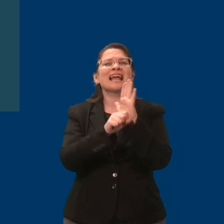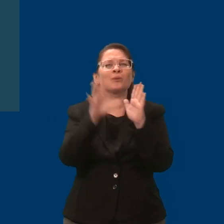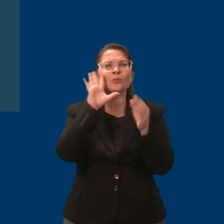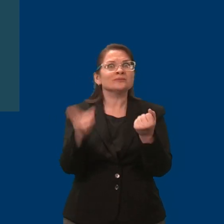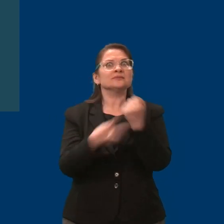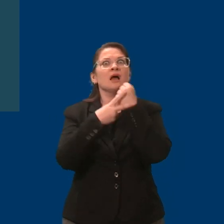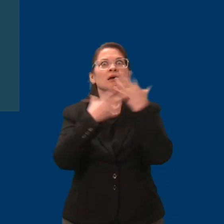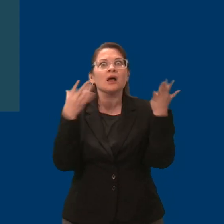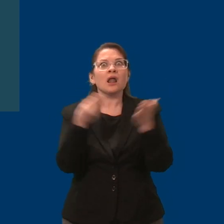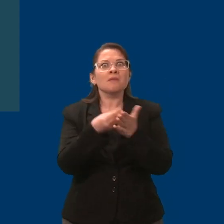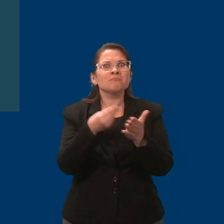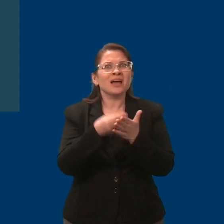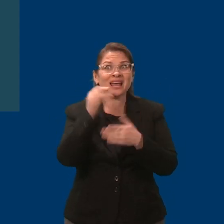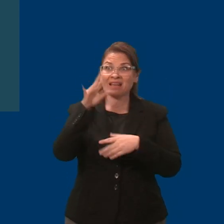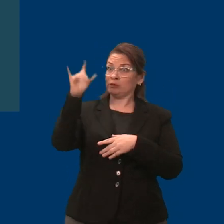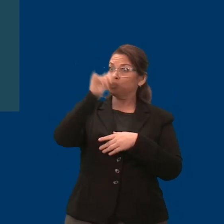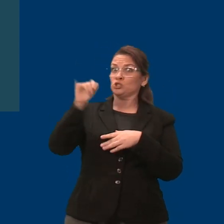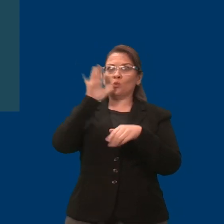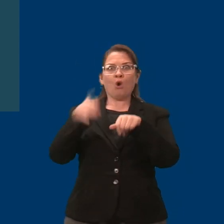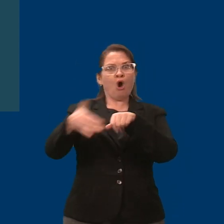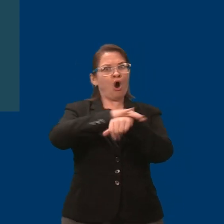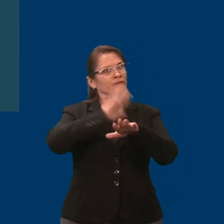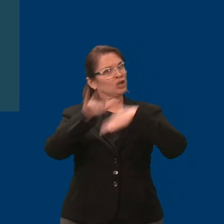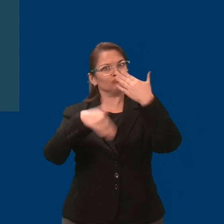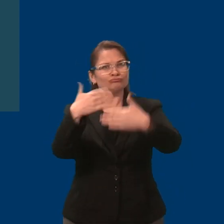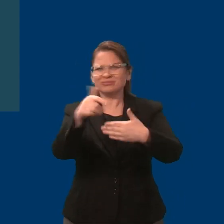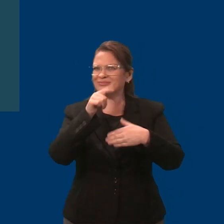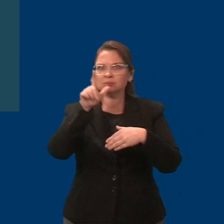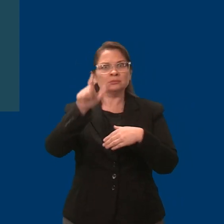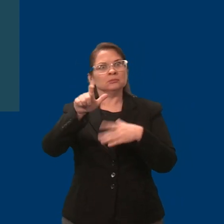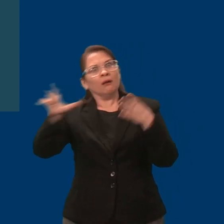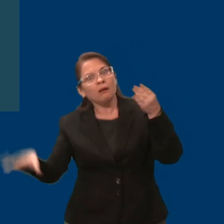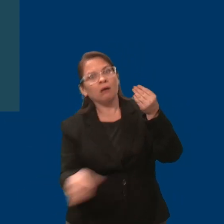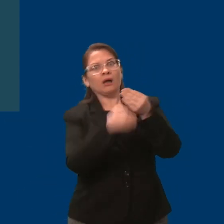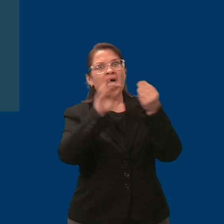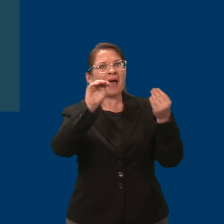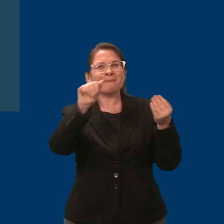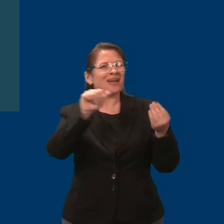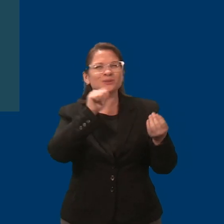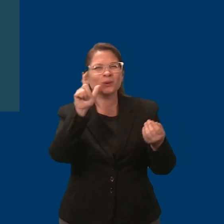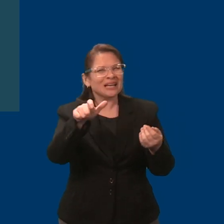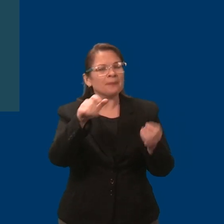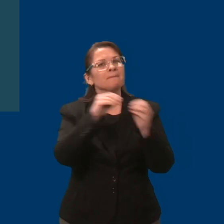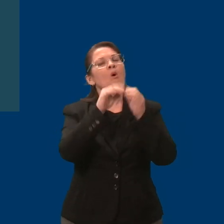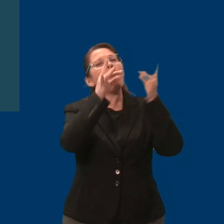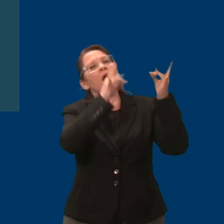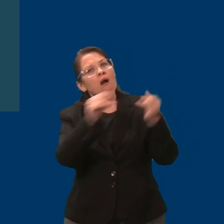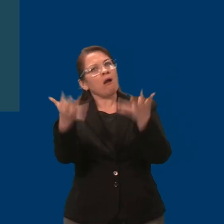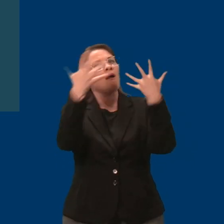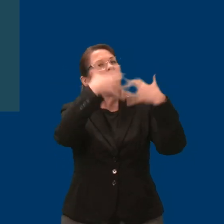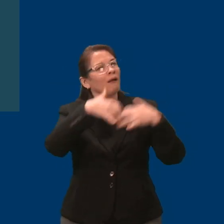even with primary coverage. The insurance companies would cover these essential costs to treat rare disease, and not make